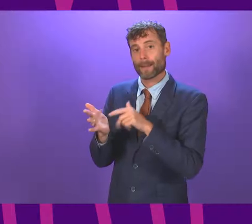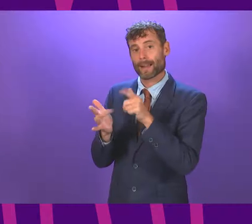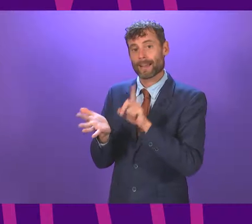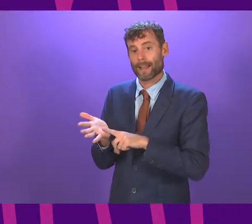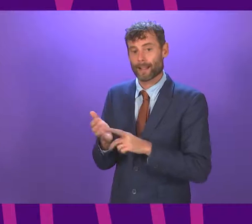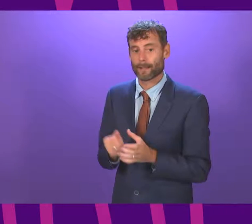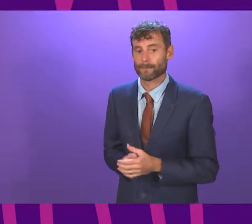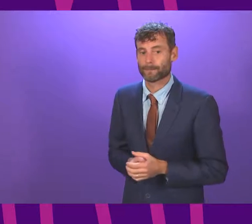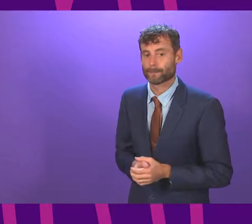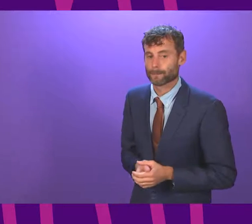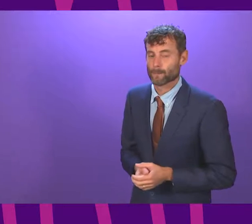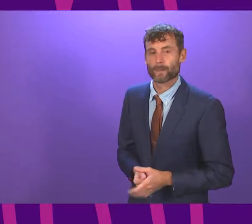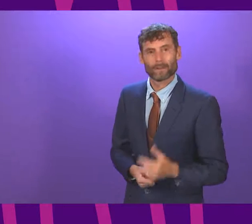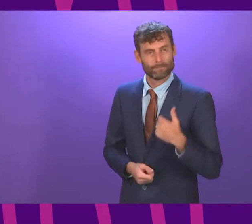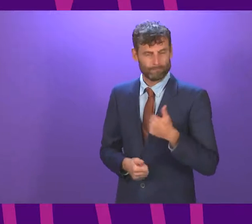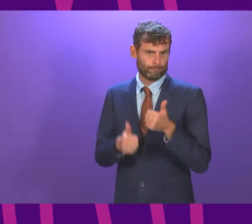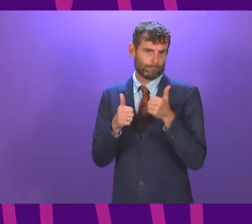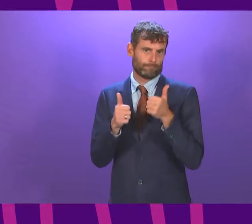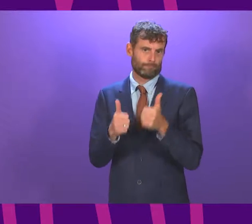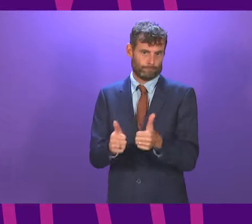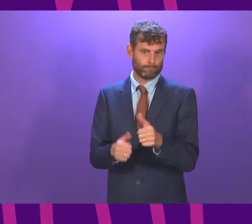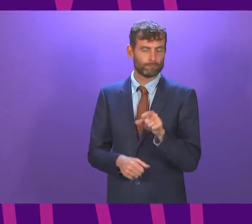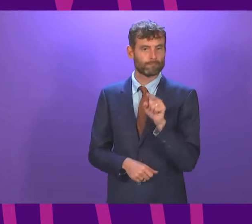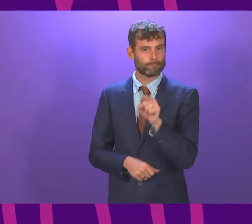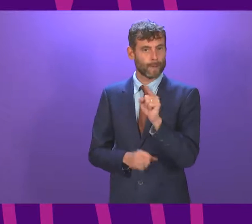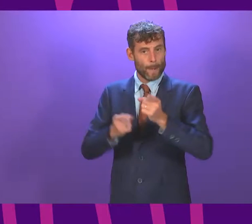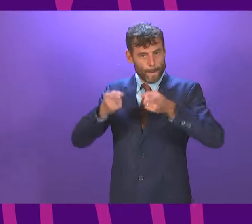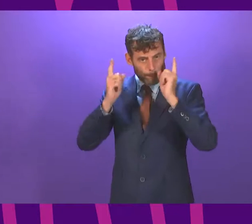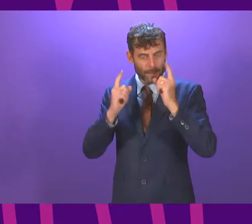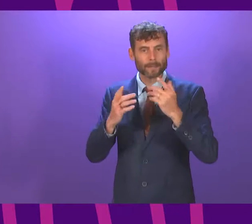I welcome the fact that the minister has met many of Afghanistan’s communities